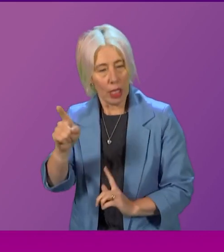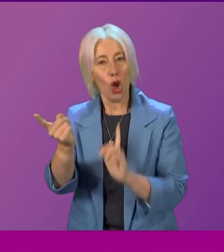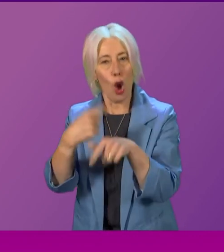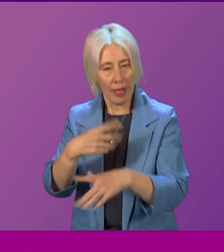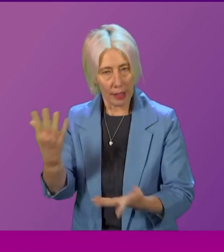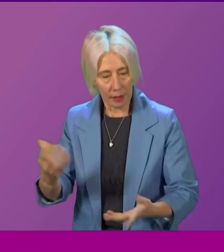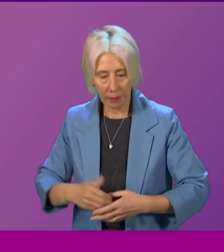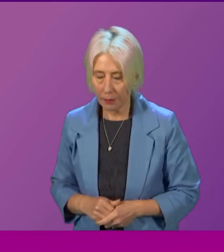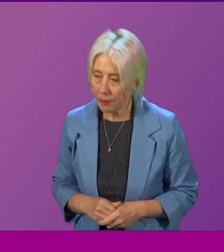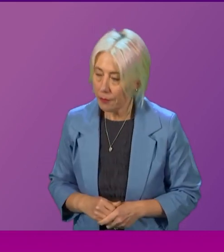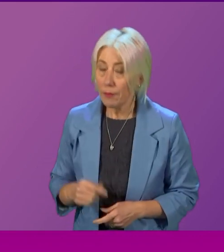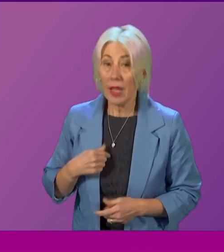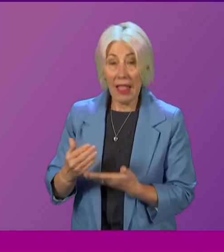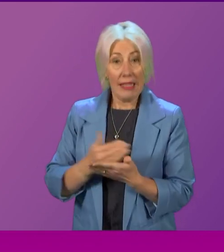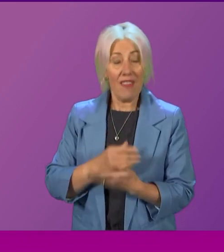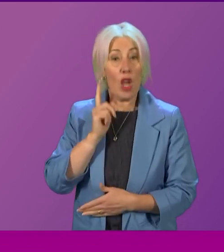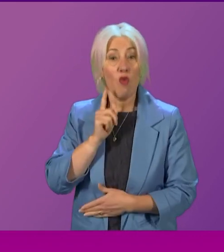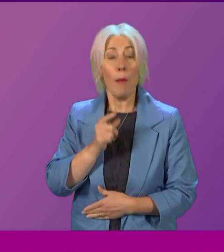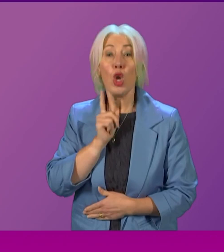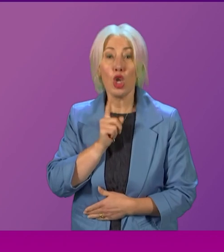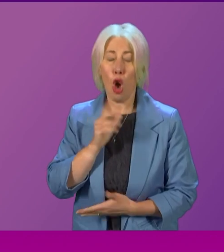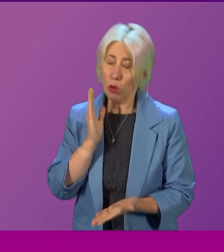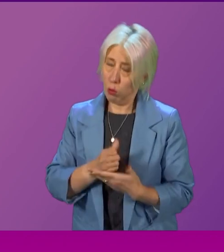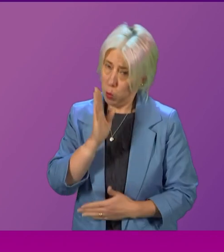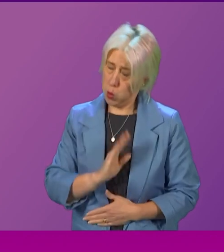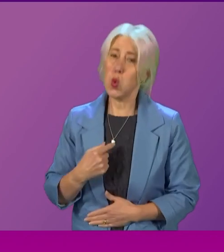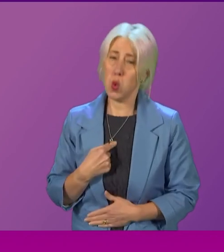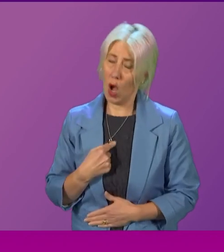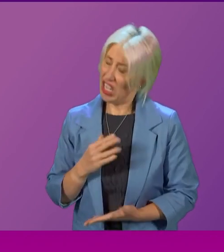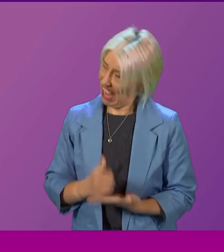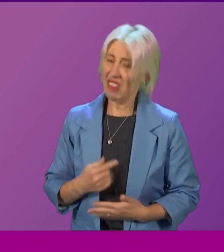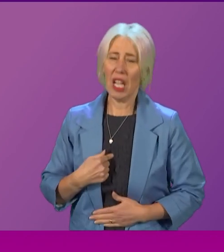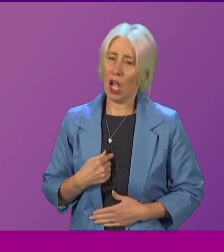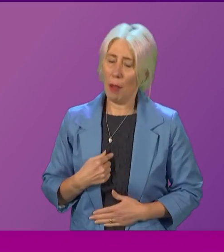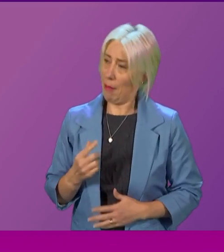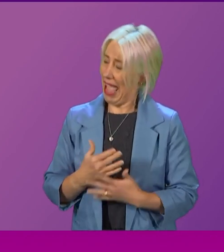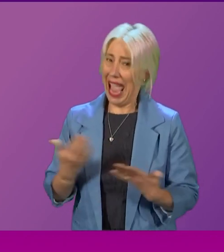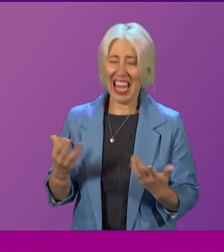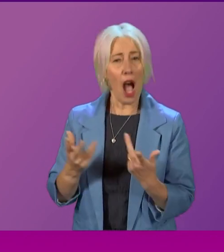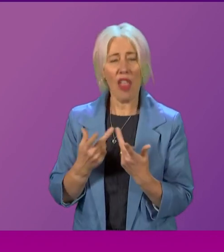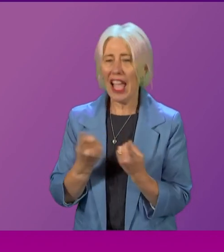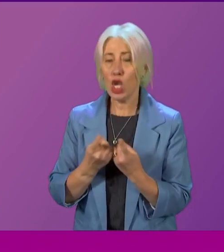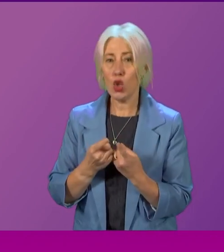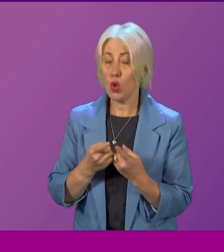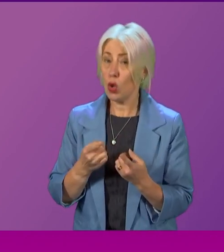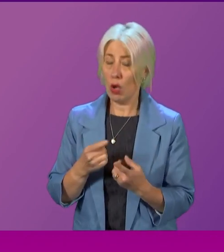I take the safety of women and girls very seriously—perhaps more seriously than any other issue—as I am sure we all do.